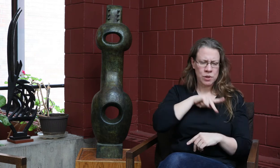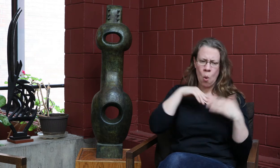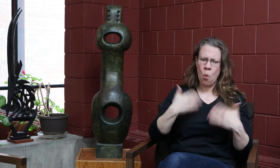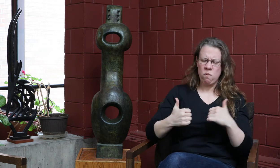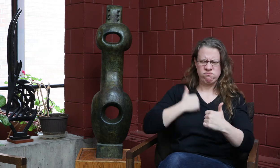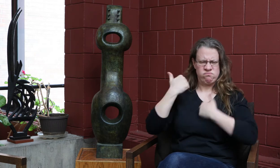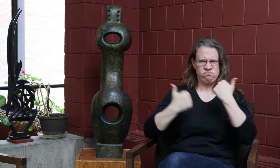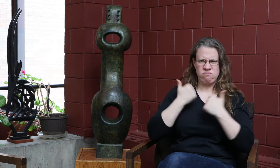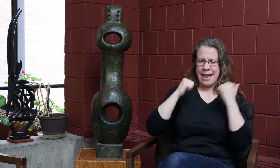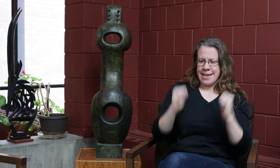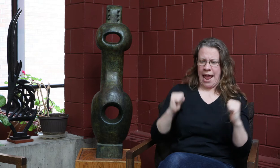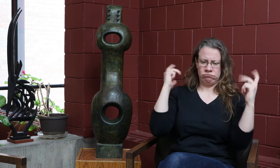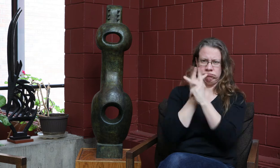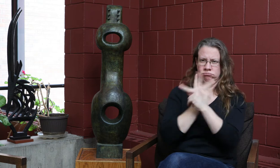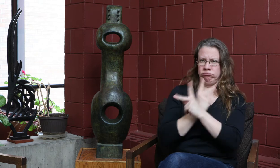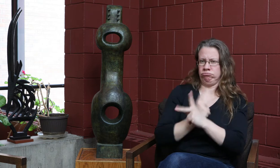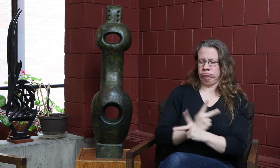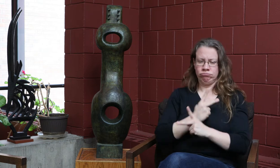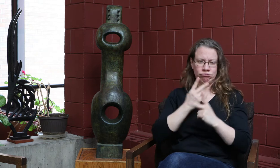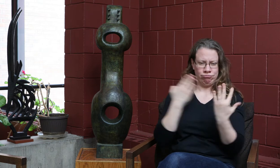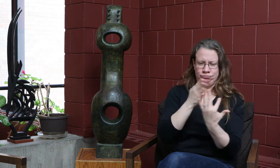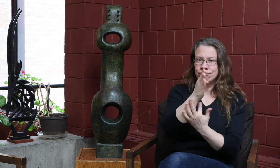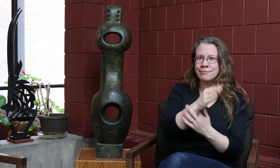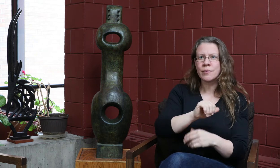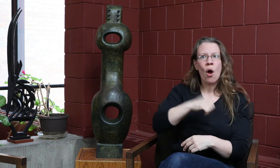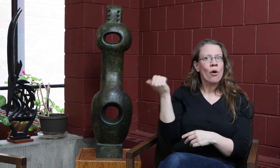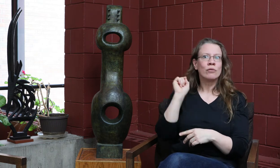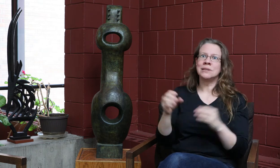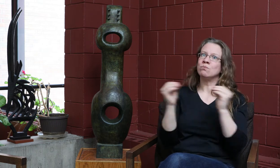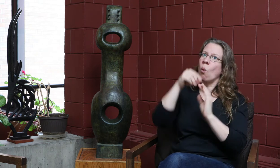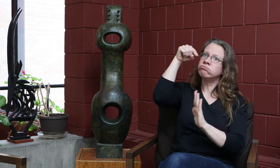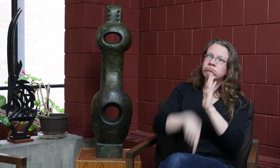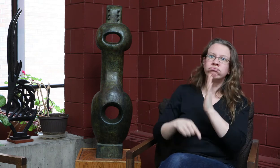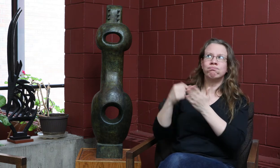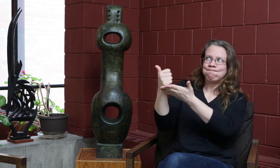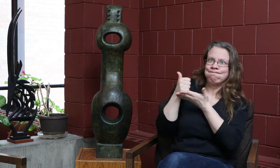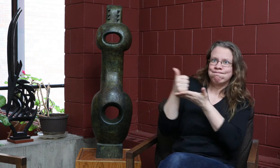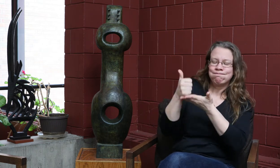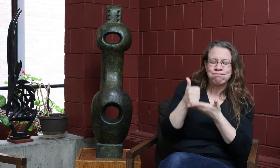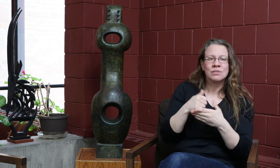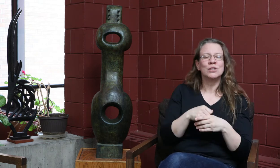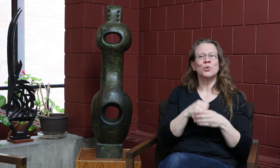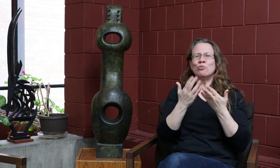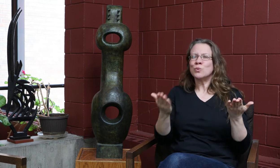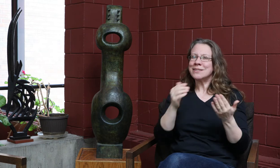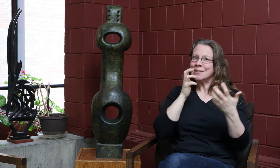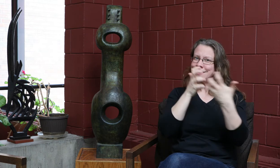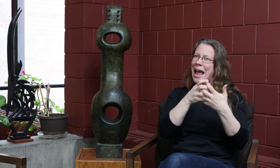Some people are very assertive and can figure out/ find their way through this challenge easier. Some need more in depth assistance with this, with resources that line up with them.